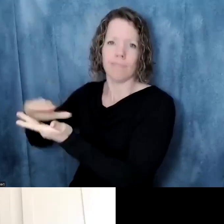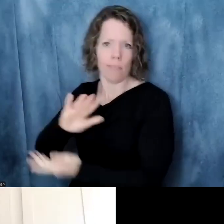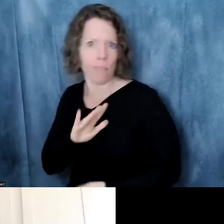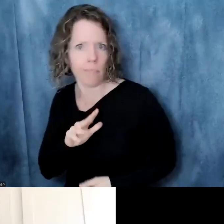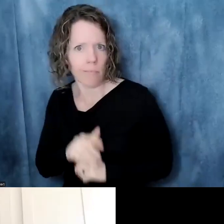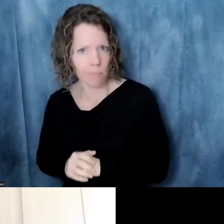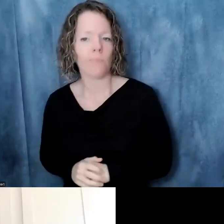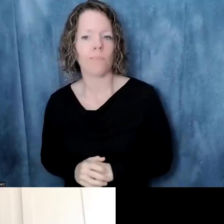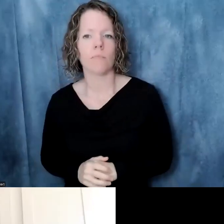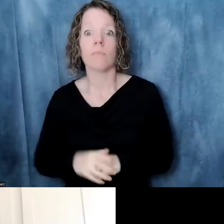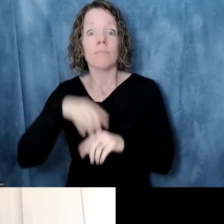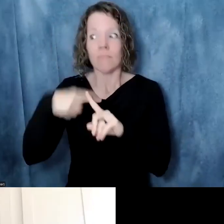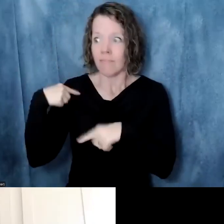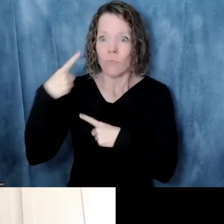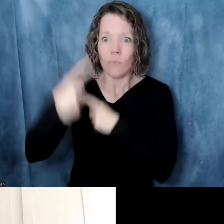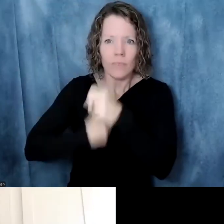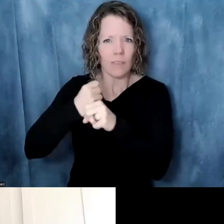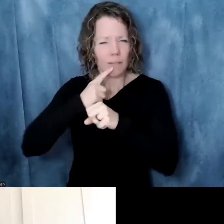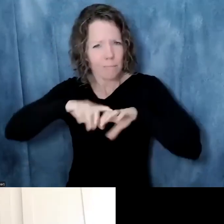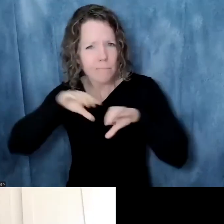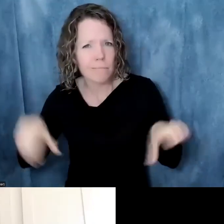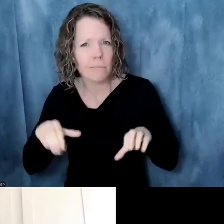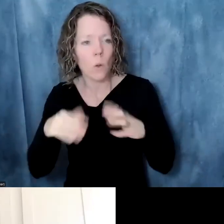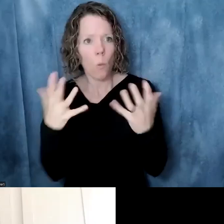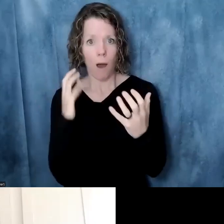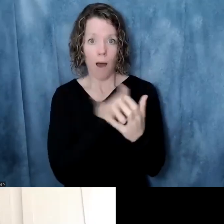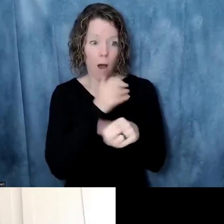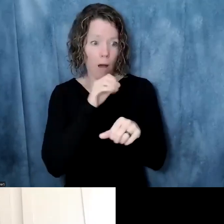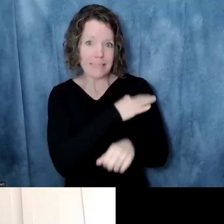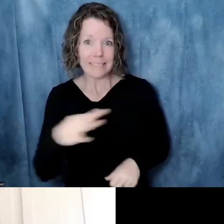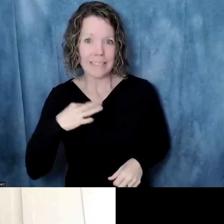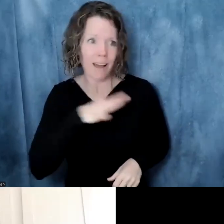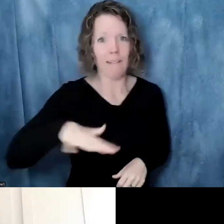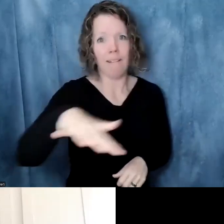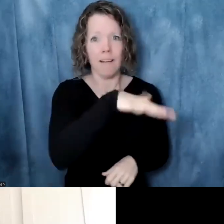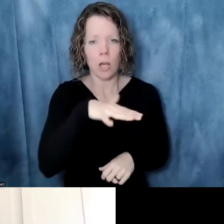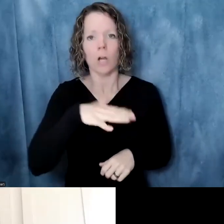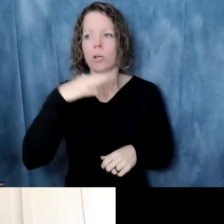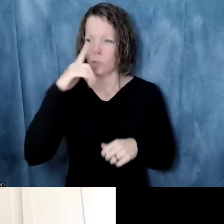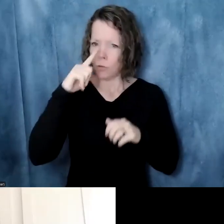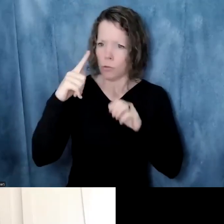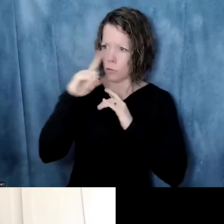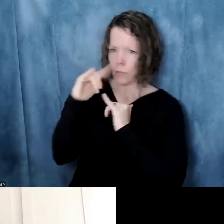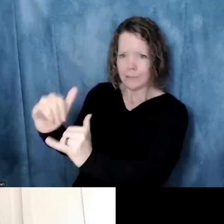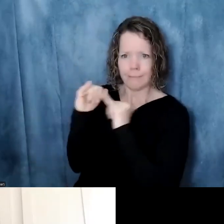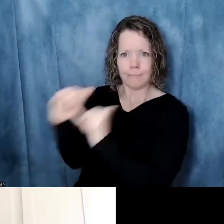the diverse communities of Massachusetts and is trained in culturally-responsive trauma-informed